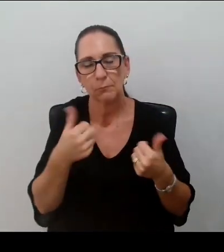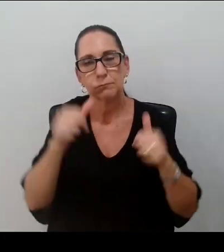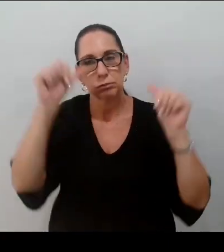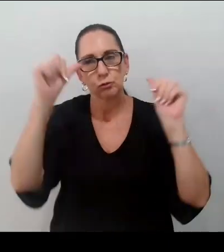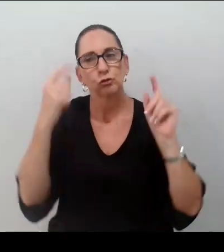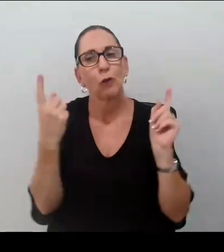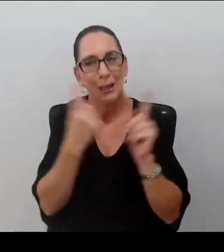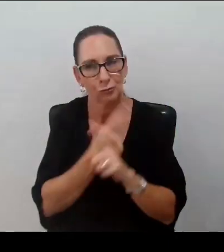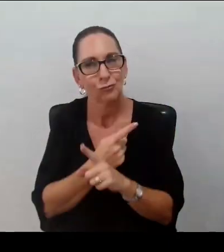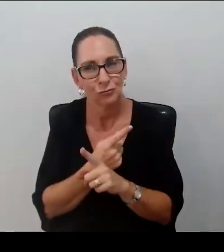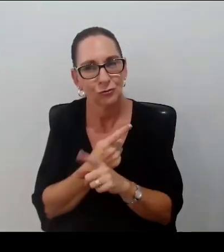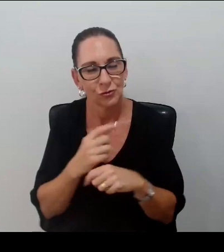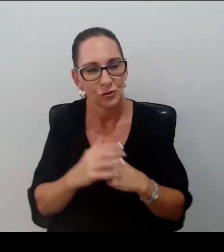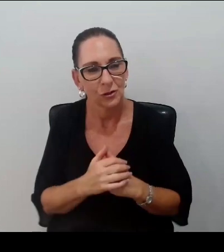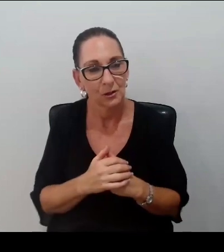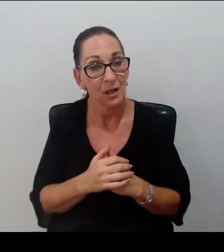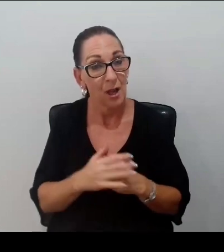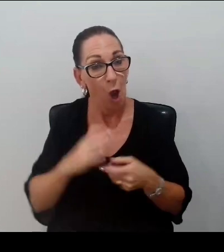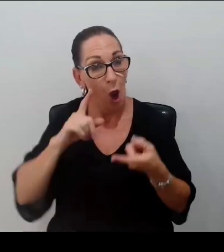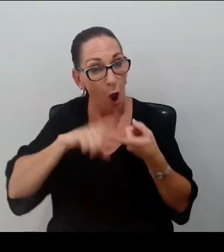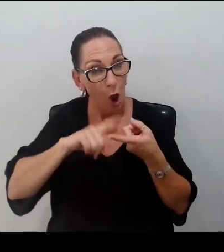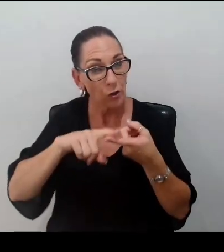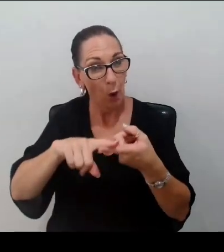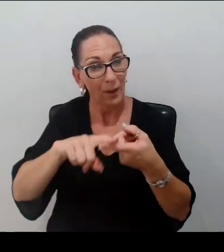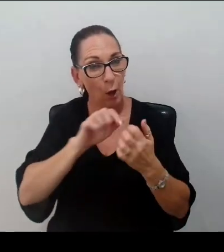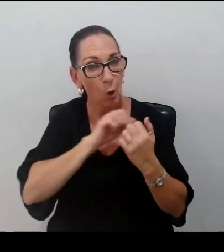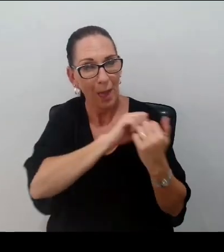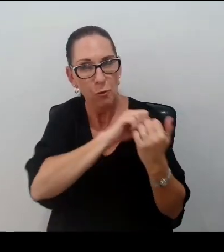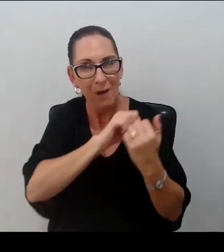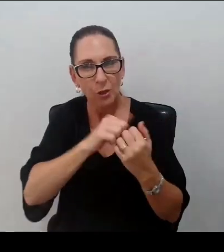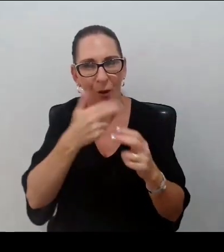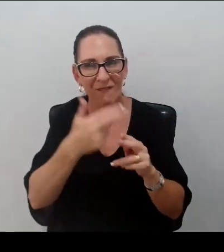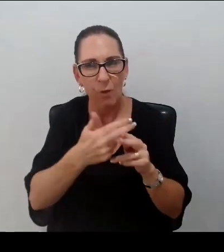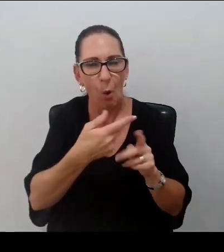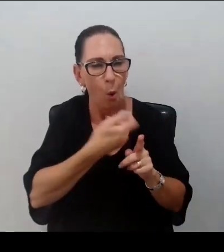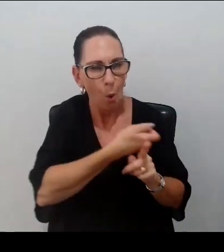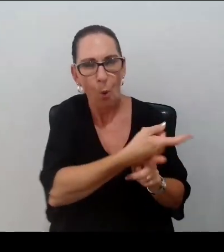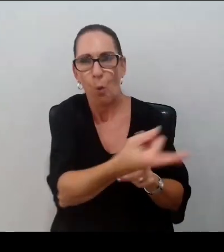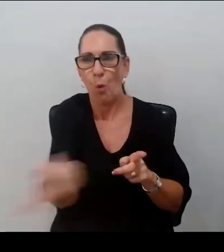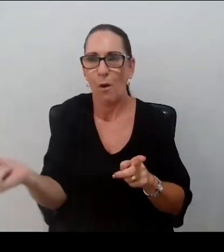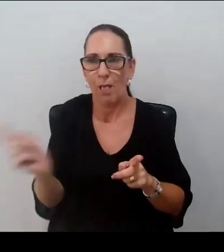That ongoing collaboration and support from all sectors will help to ensure the successful